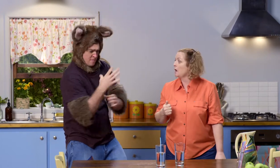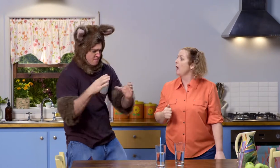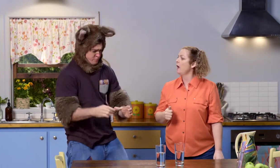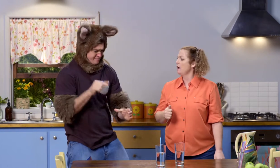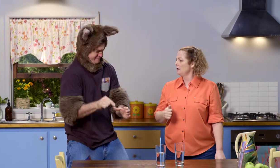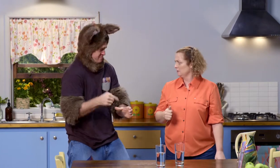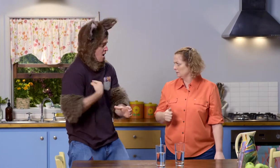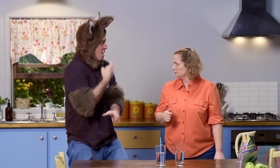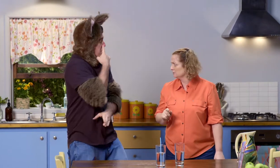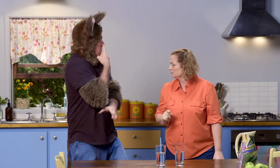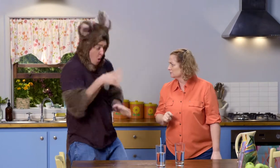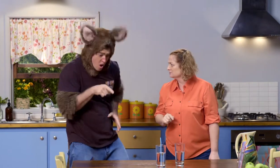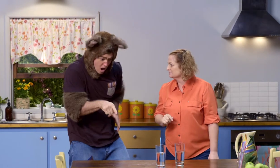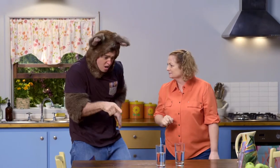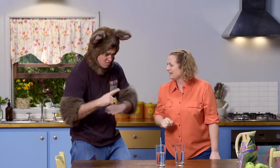and I saw this thing wriggling around.